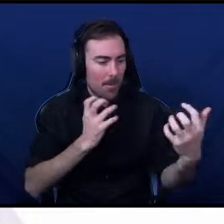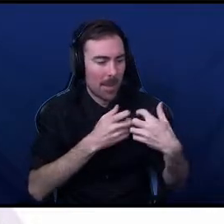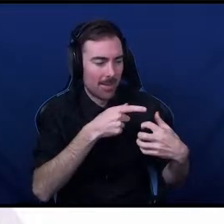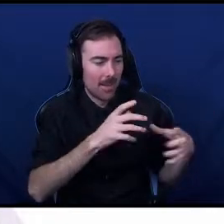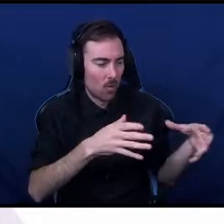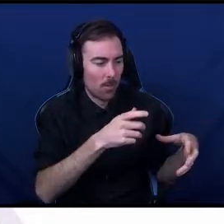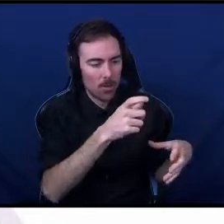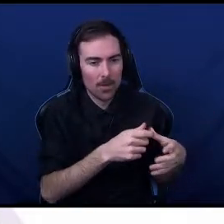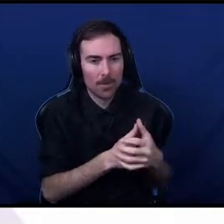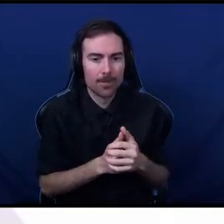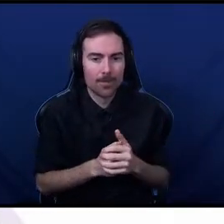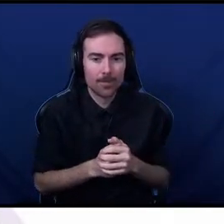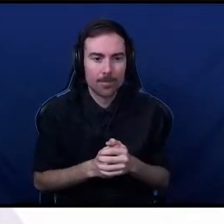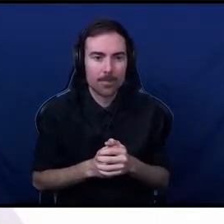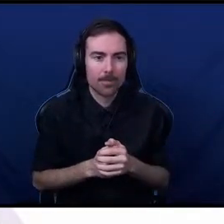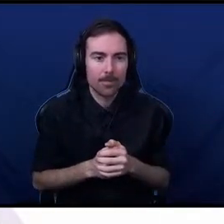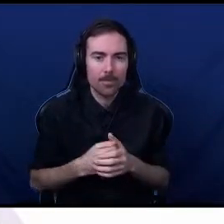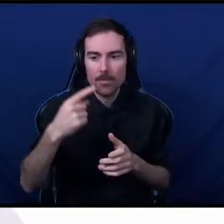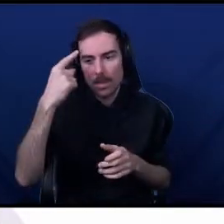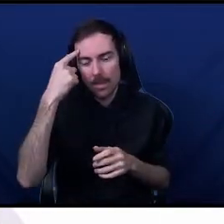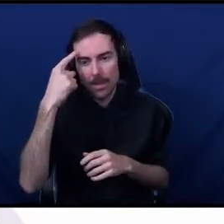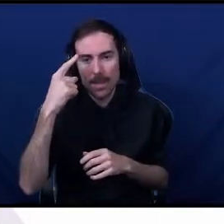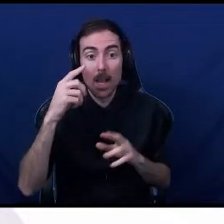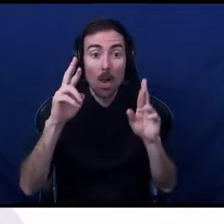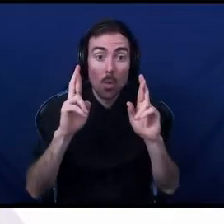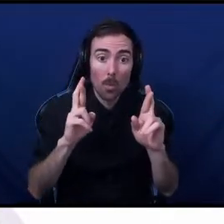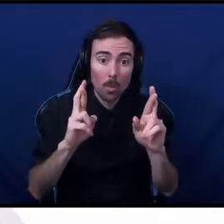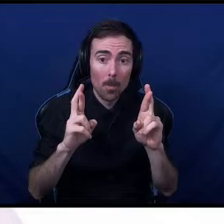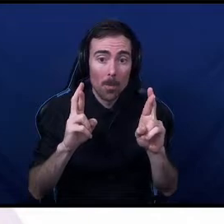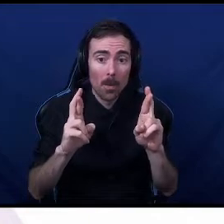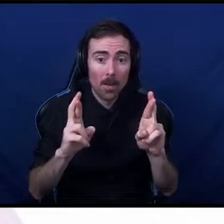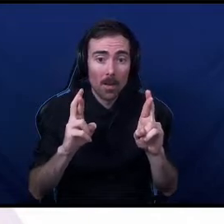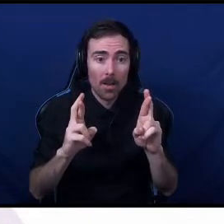I think that hopefully, we've got some some of the right